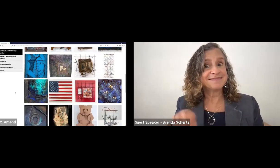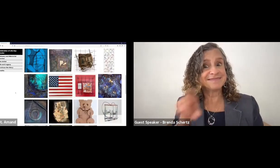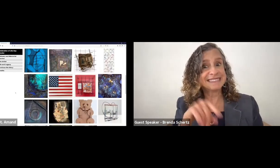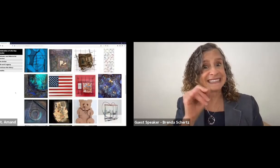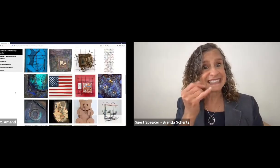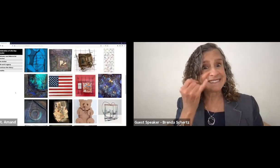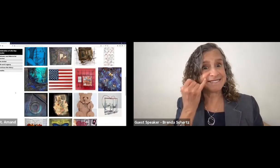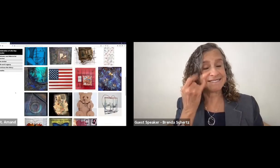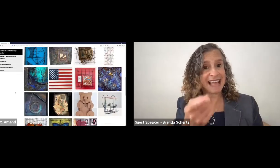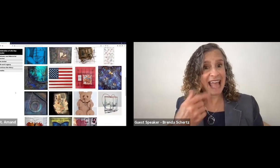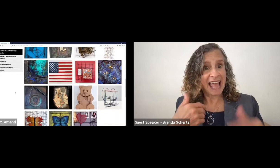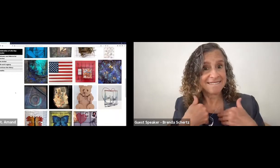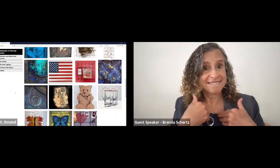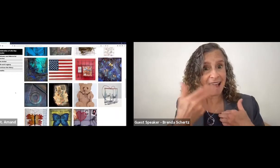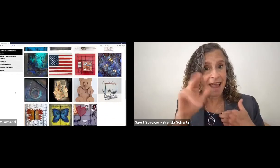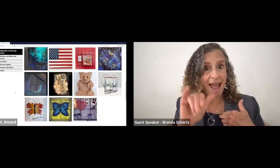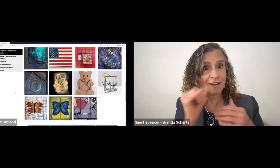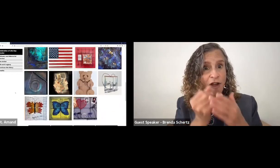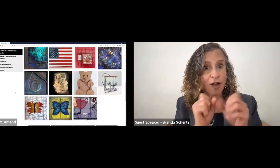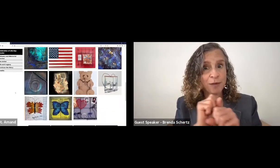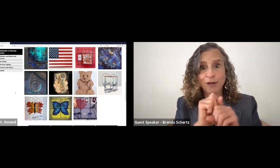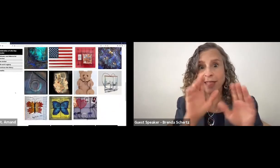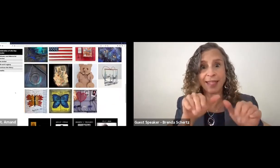of them here on the website that we're scrolling through.